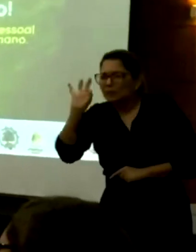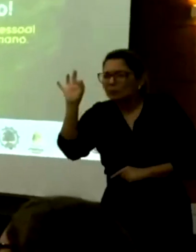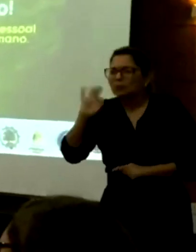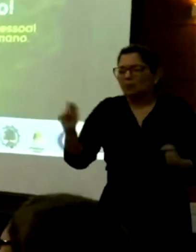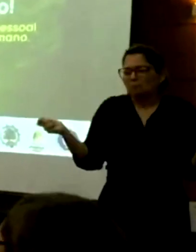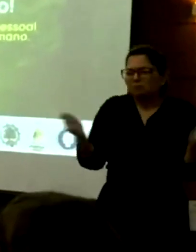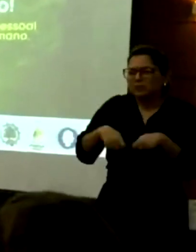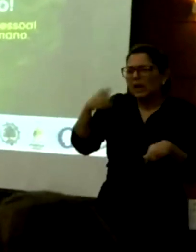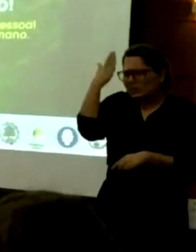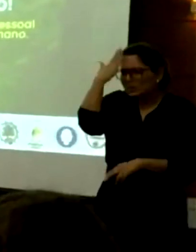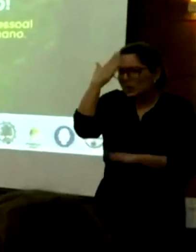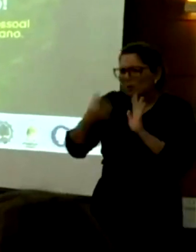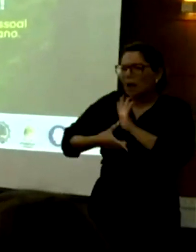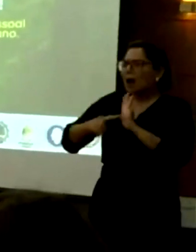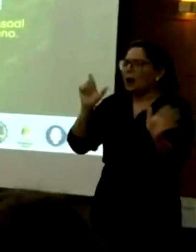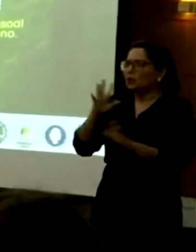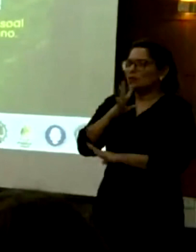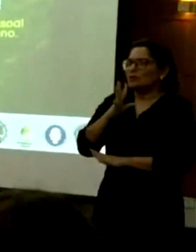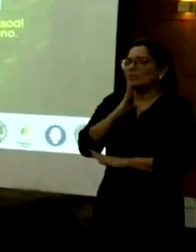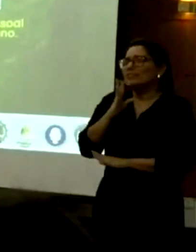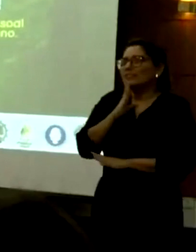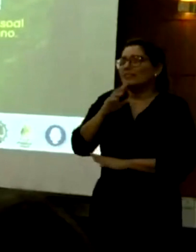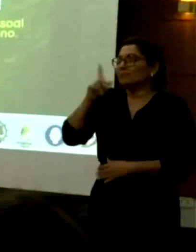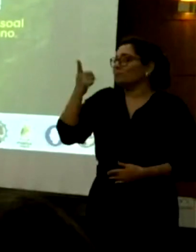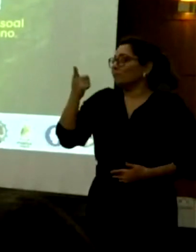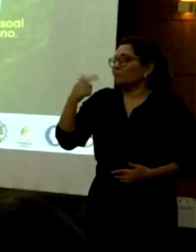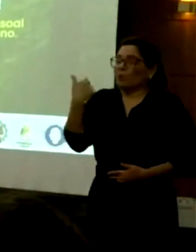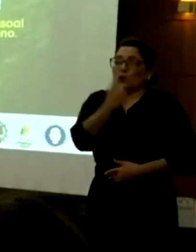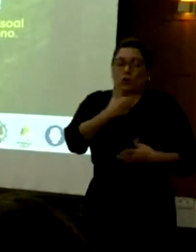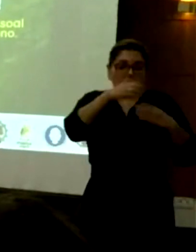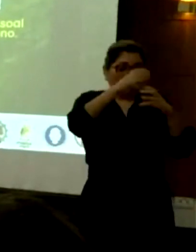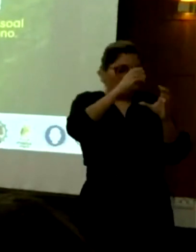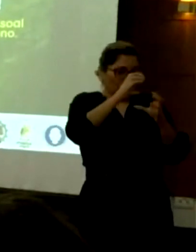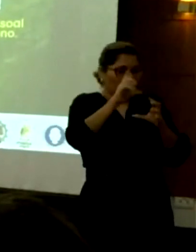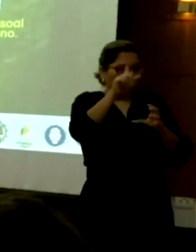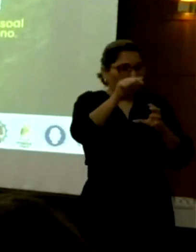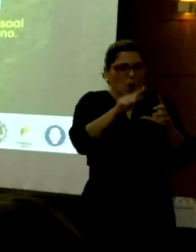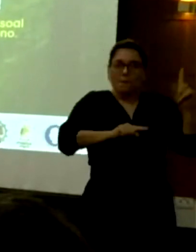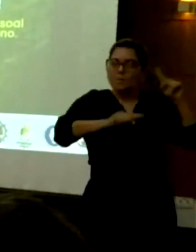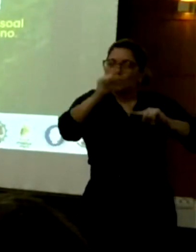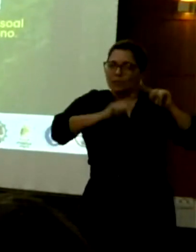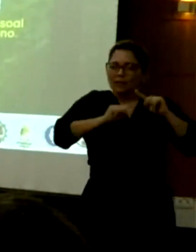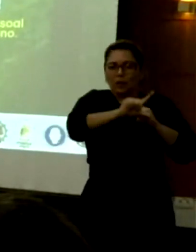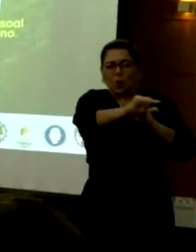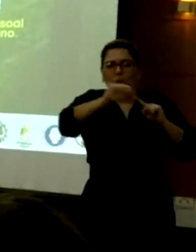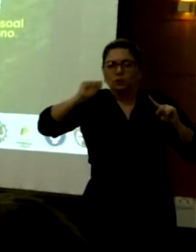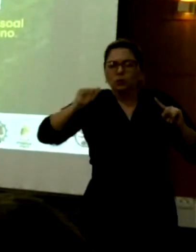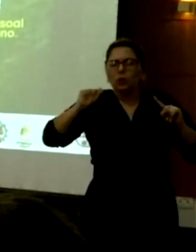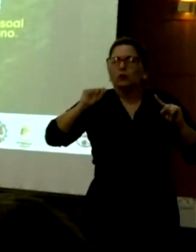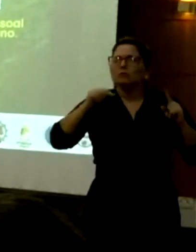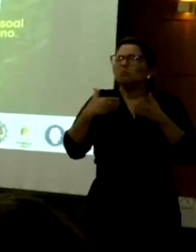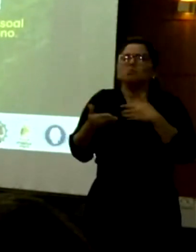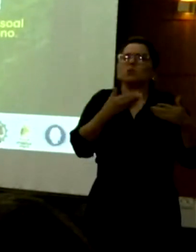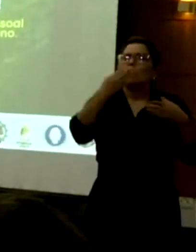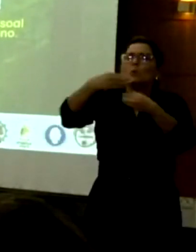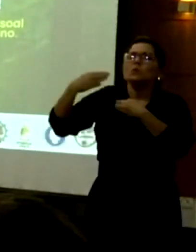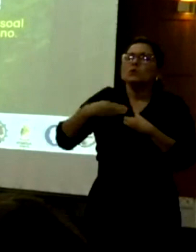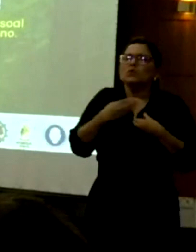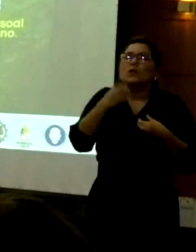a tool in our laboratory is to take Pará choose any municipality and we look at the data look the projections